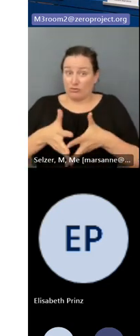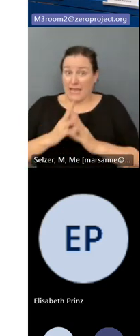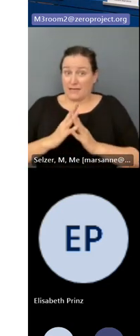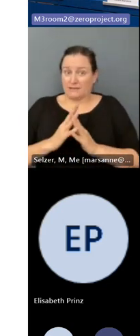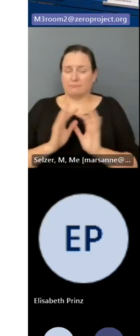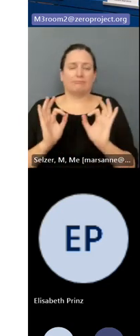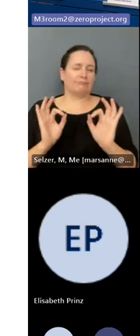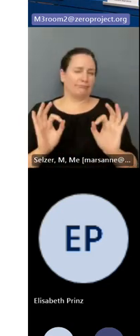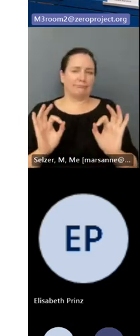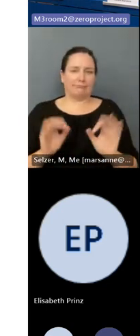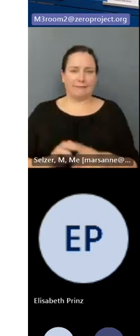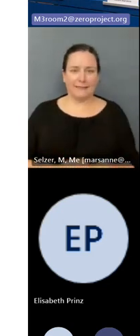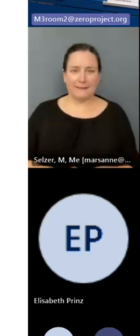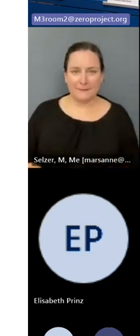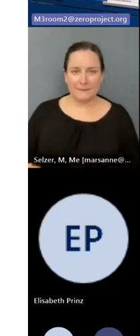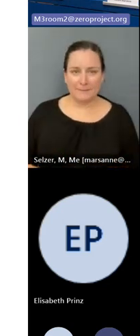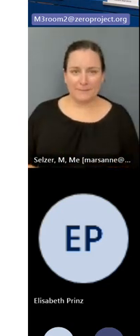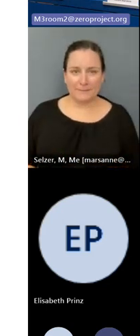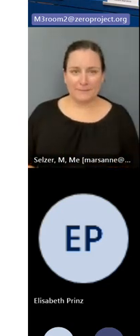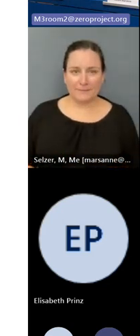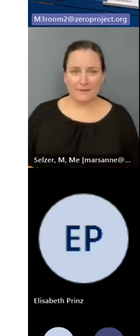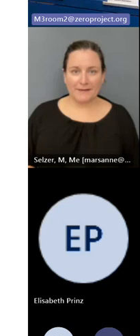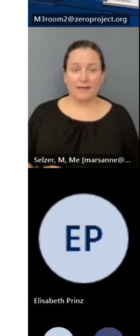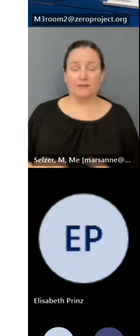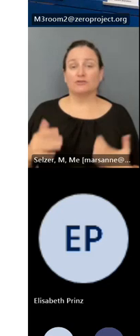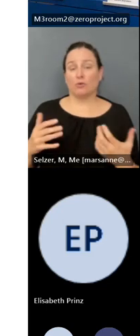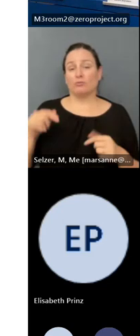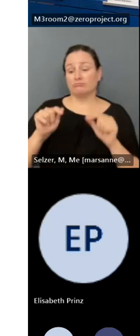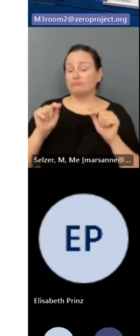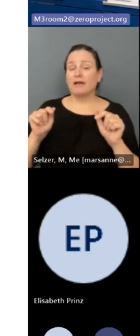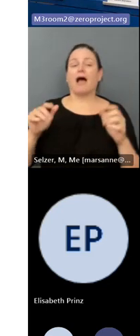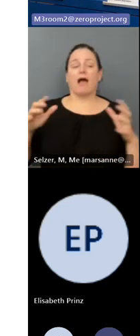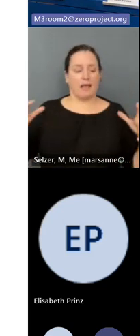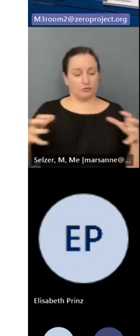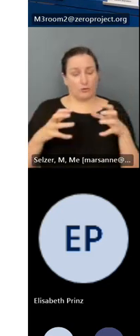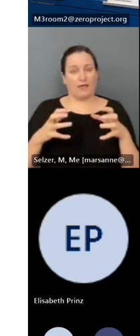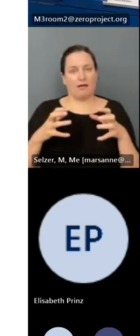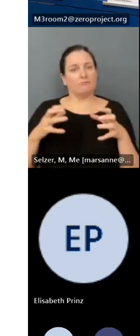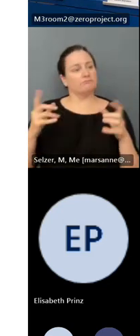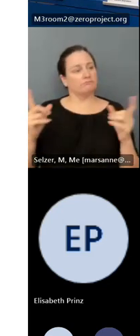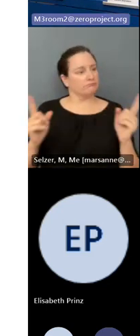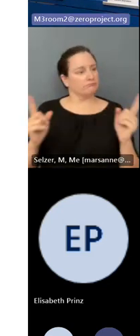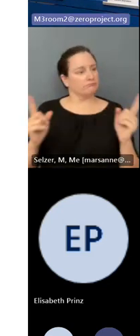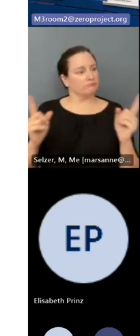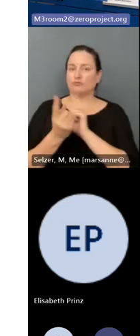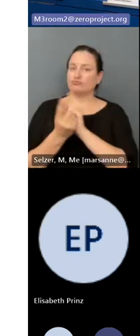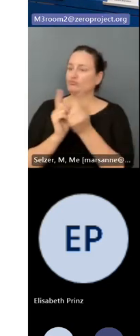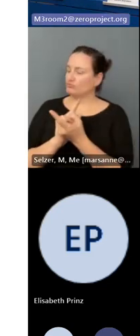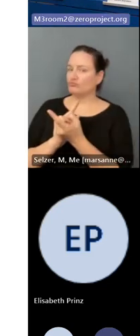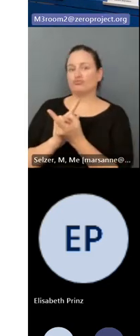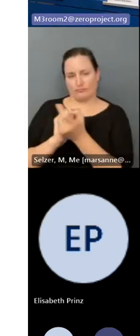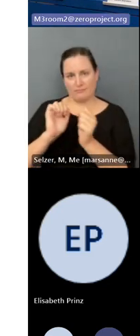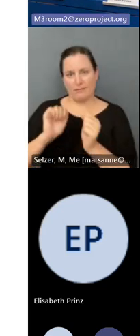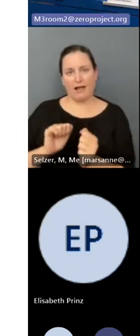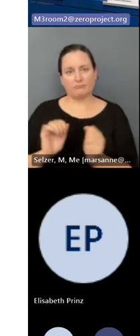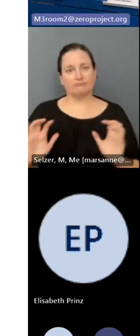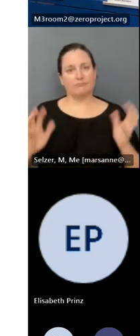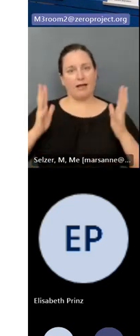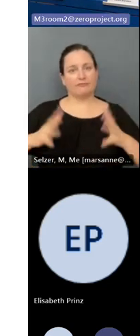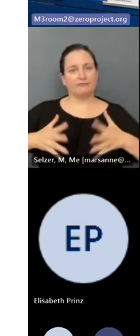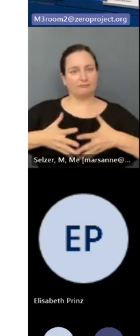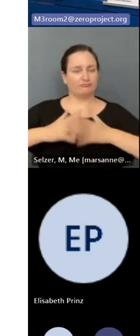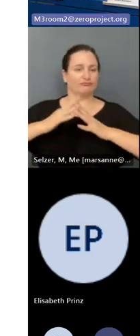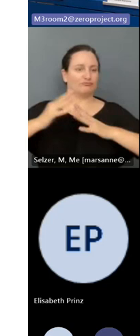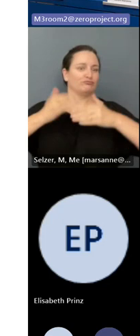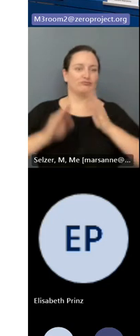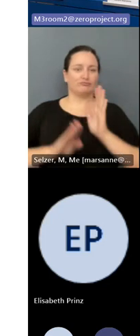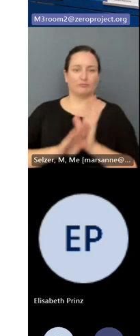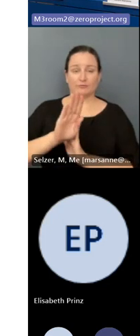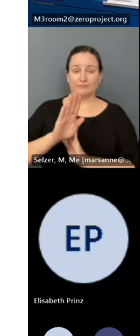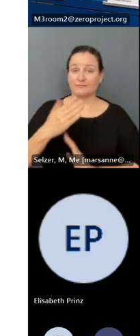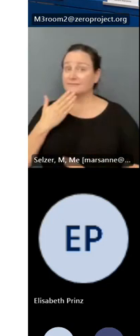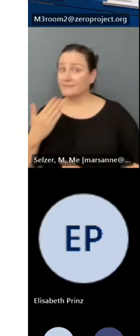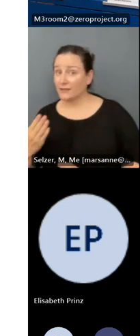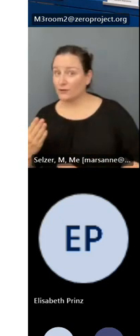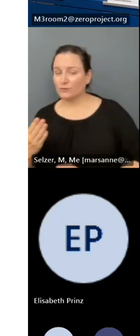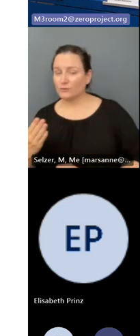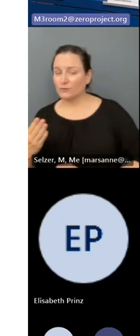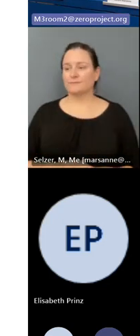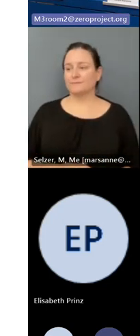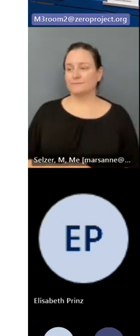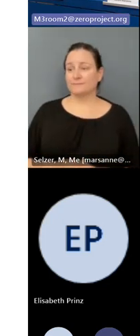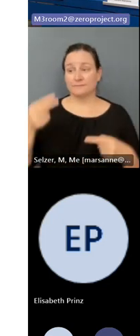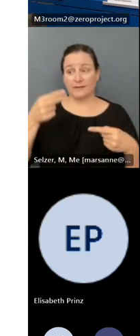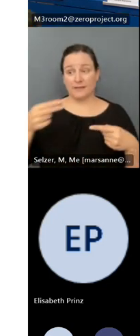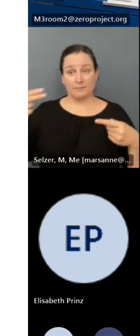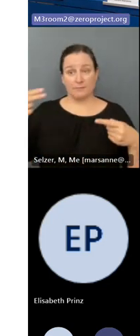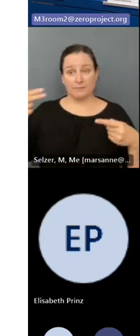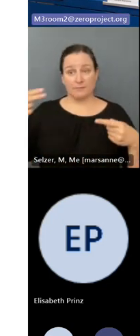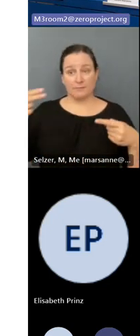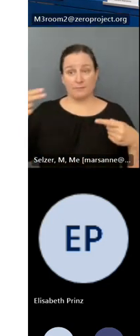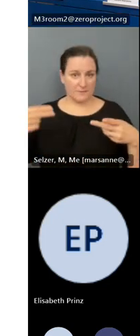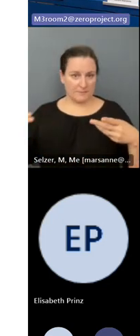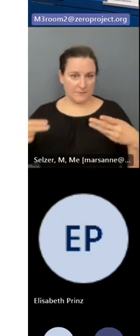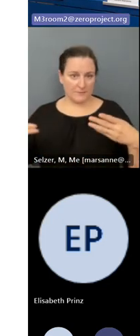to choose and make decisions in a further life. Thank you. (Language Unknown to Captioner) Thanks